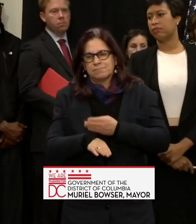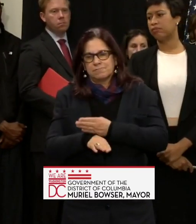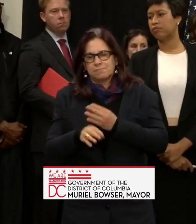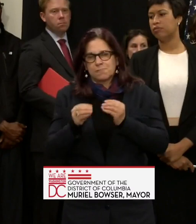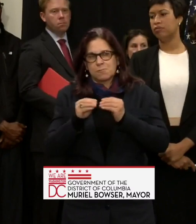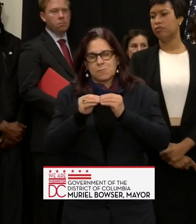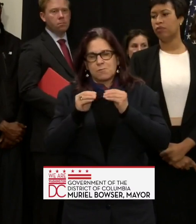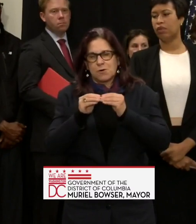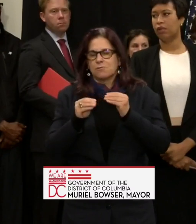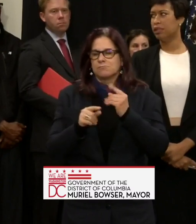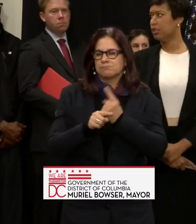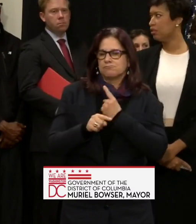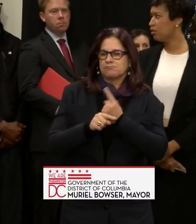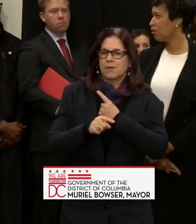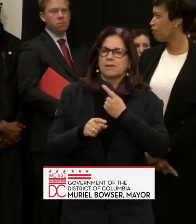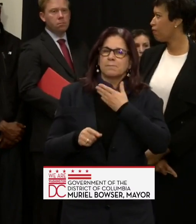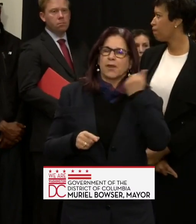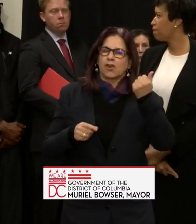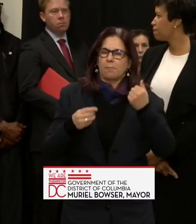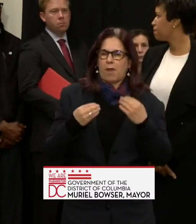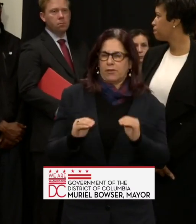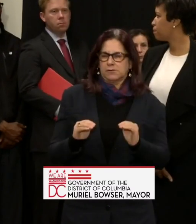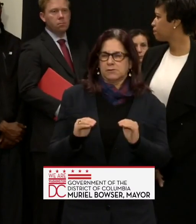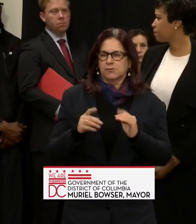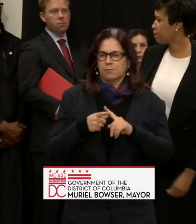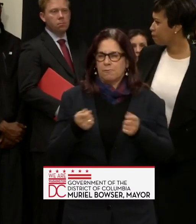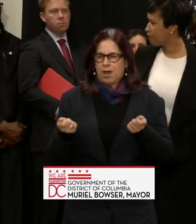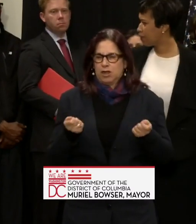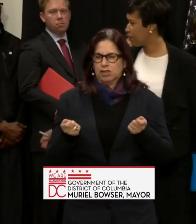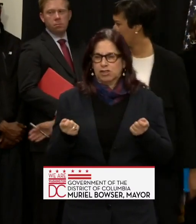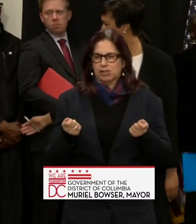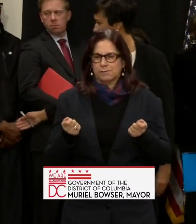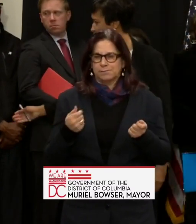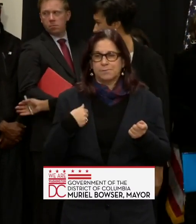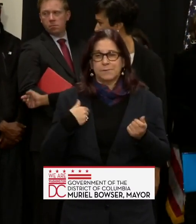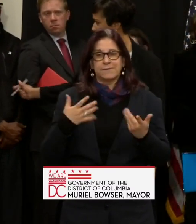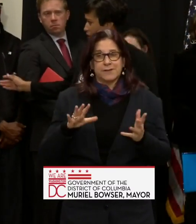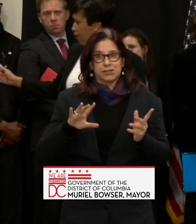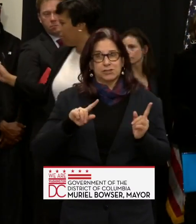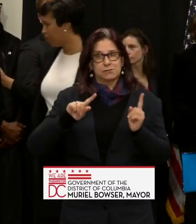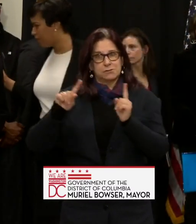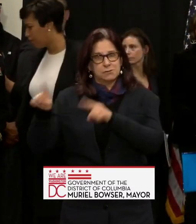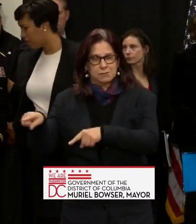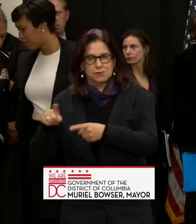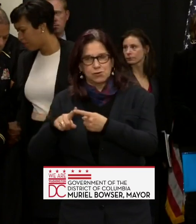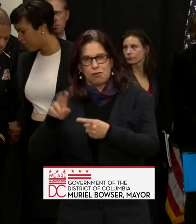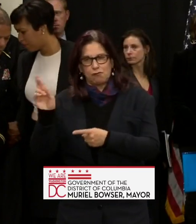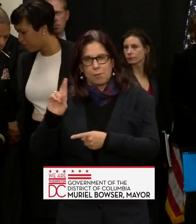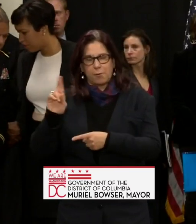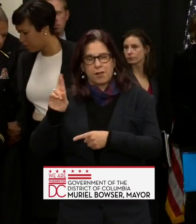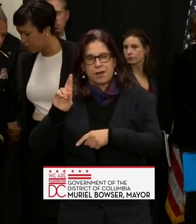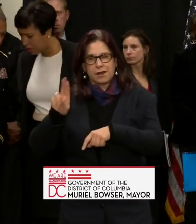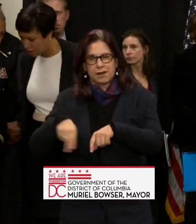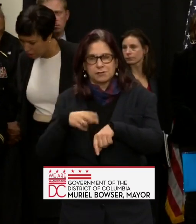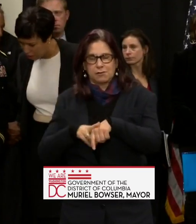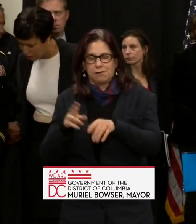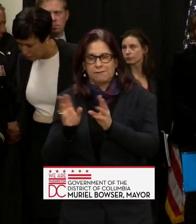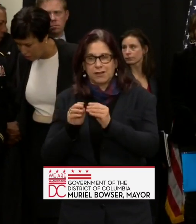CAN SAY THAT I WENT TO THE REPUBLICAN NATIONAL CONVENTION AND BROUGHT WITH ME MEMBERS OF THE COMMAND STAFF FROM THE U.S.